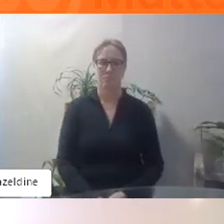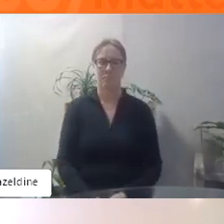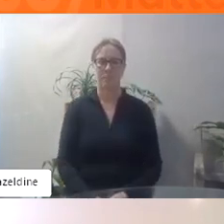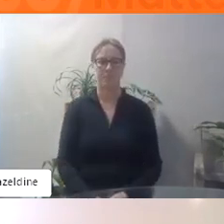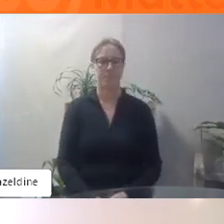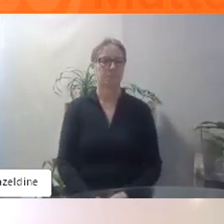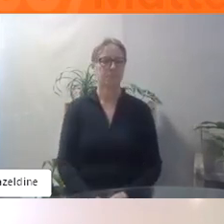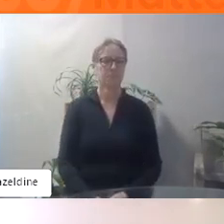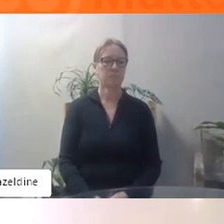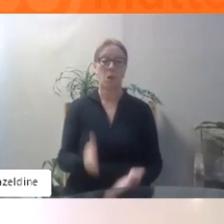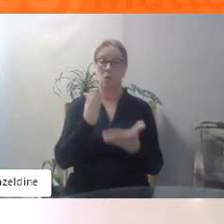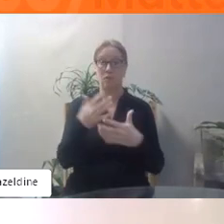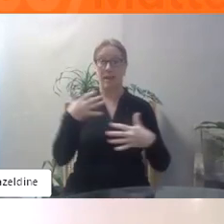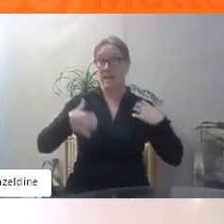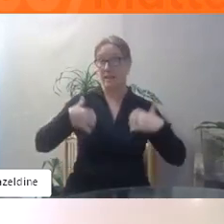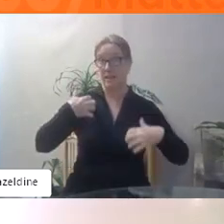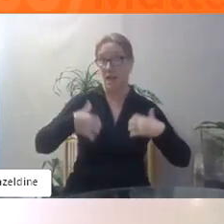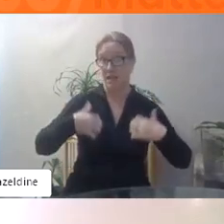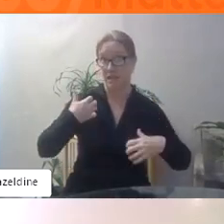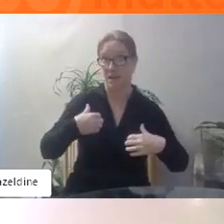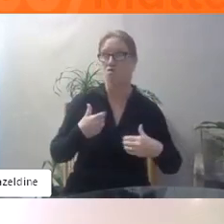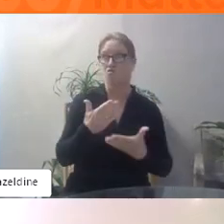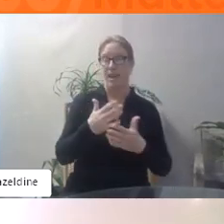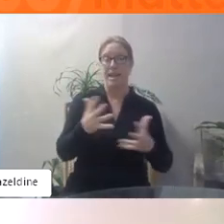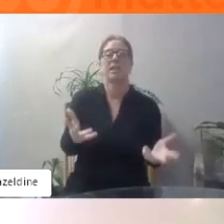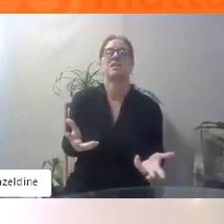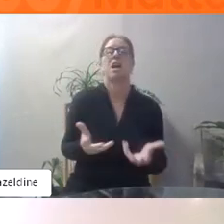was really exciting and really encouraging to hear all of these